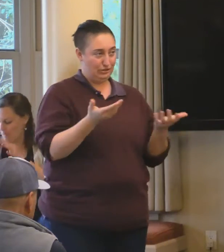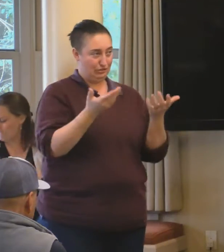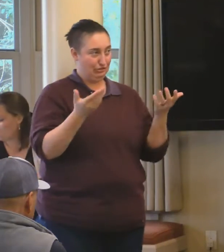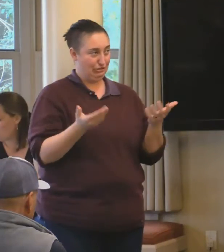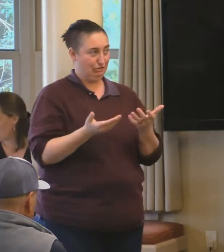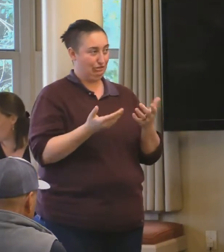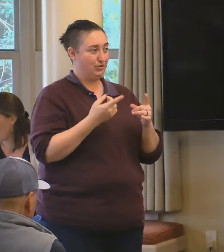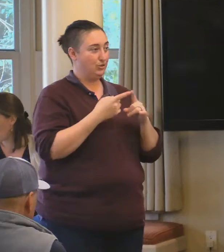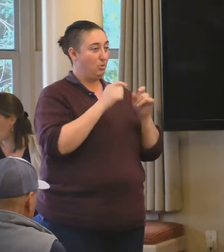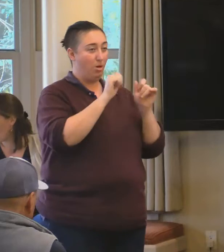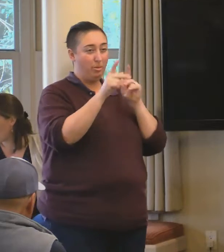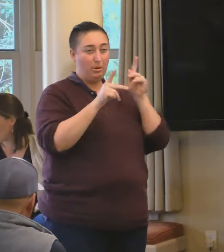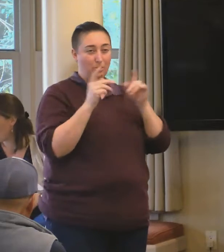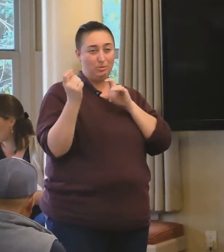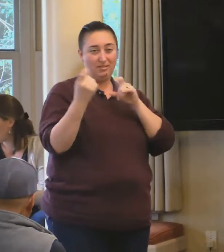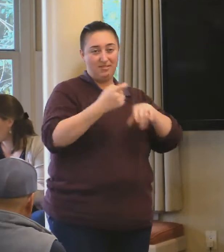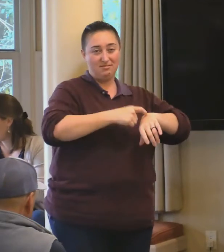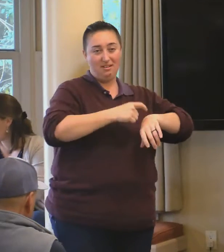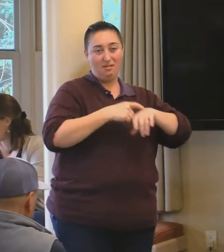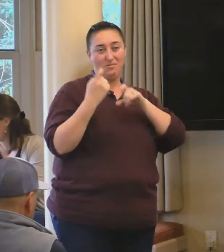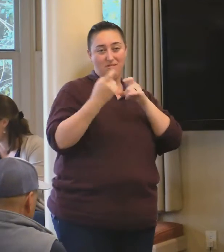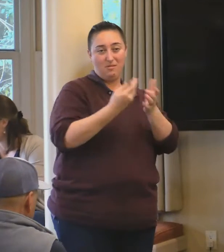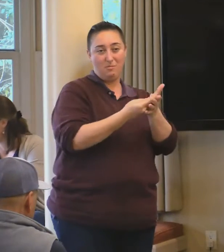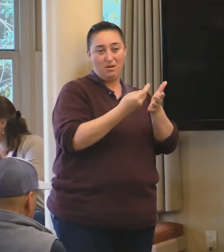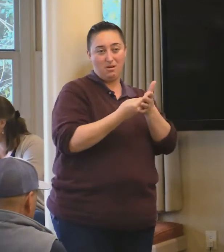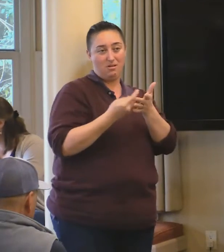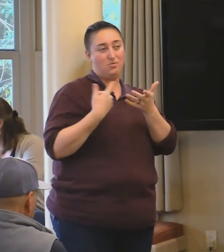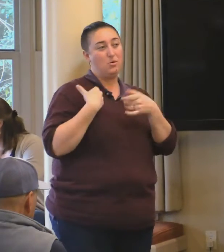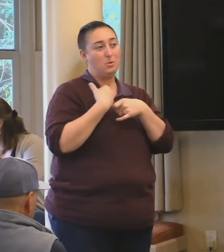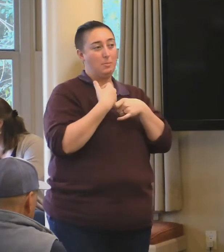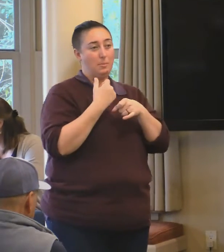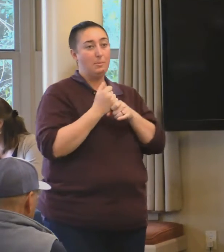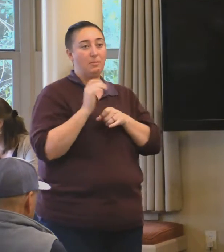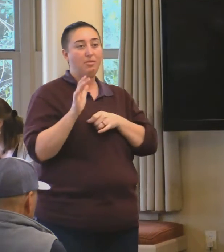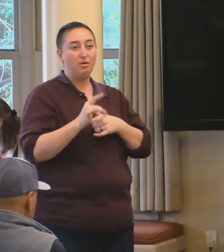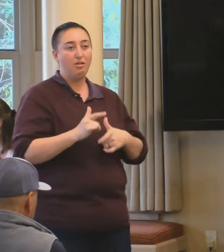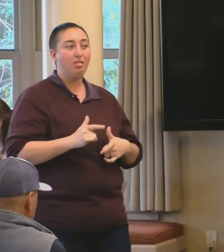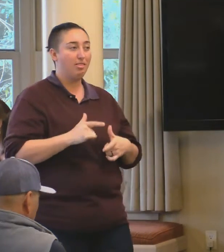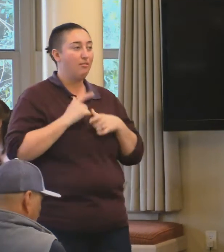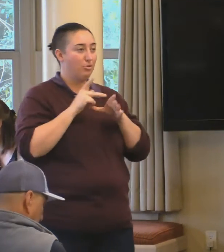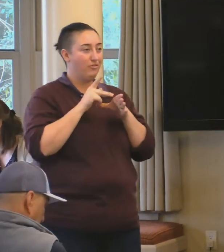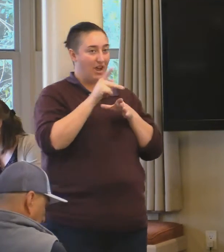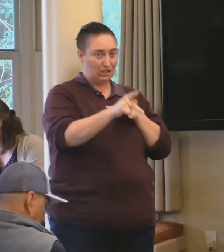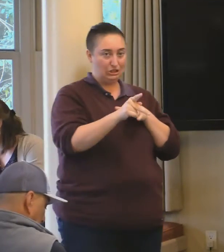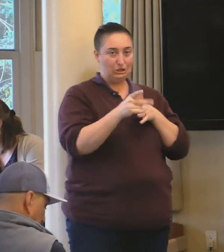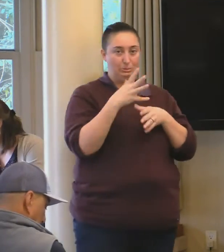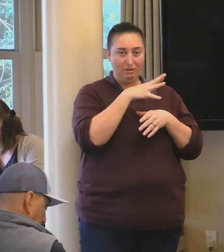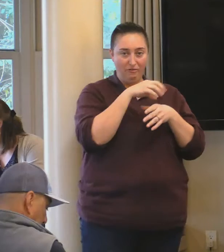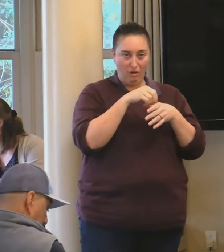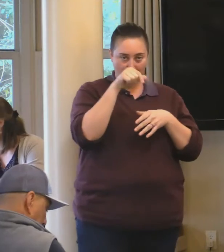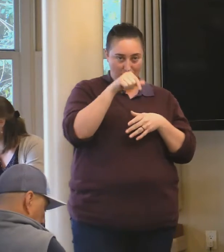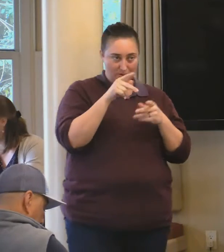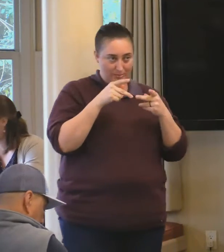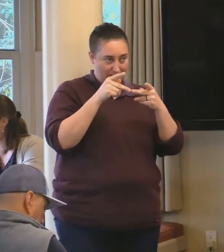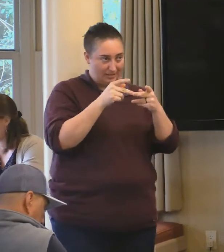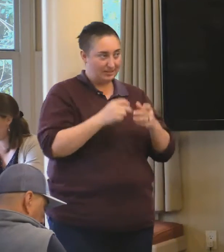First we want to thank everybody here to everyone who has donated time or money or who has their -- is their life profession to